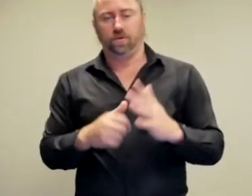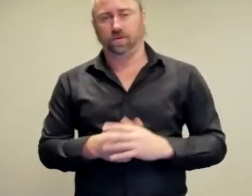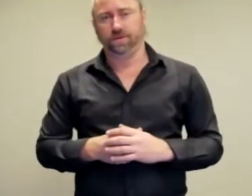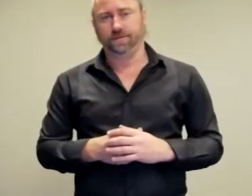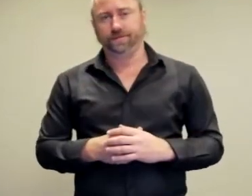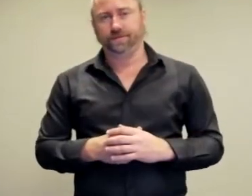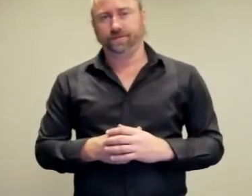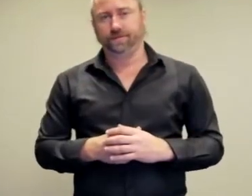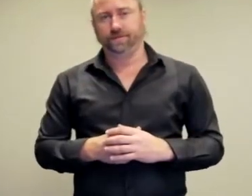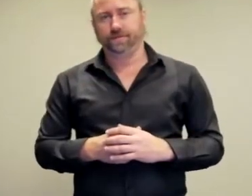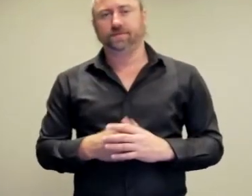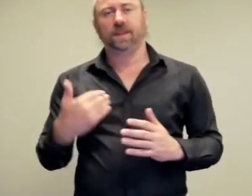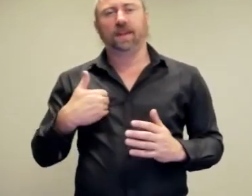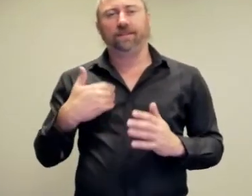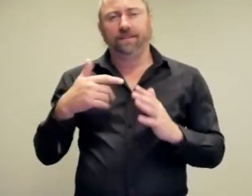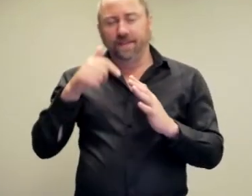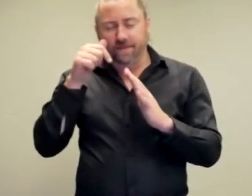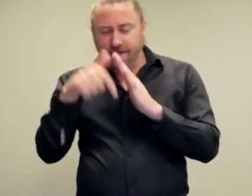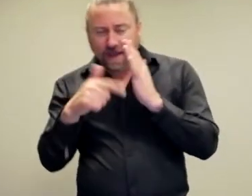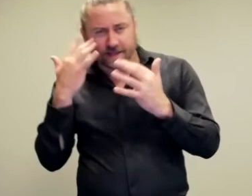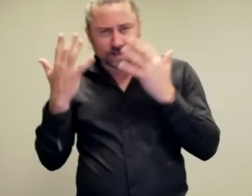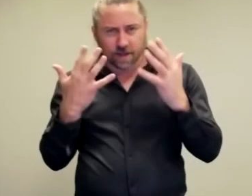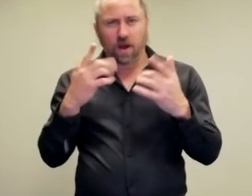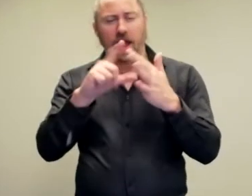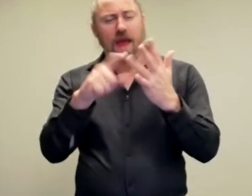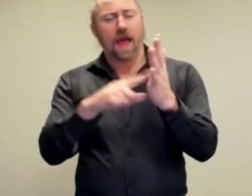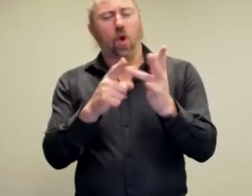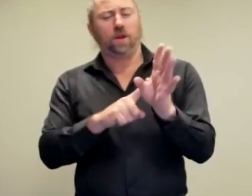It explores the idea of weaving what we see with what we know and dream.